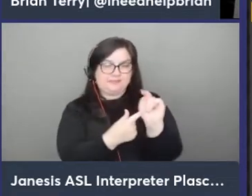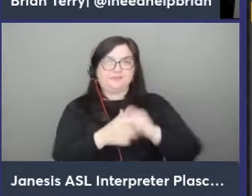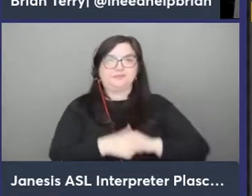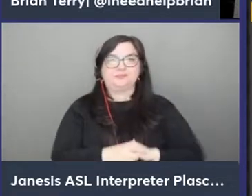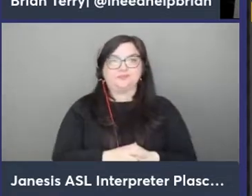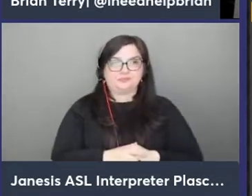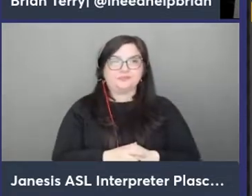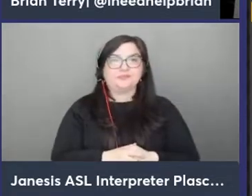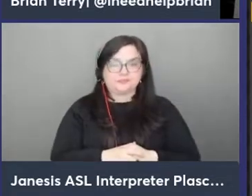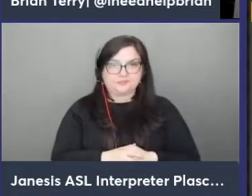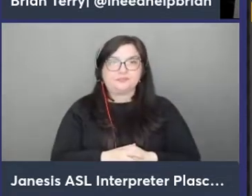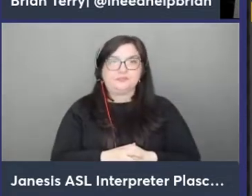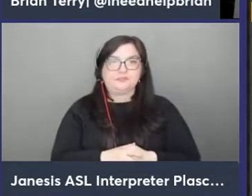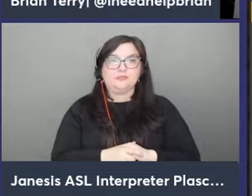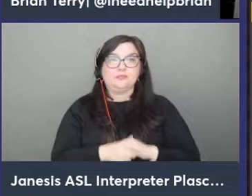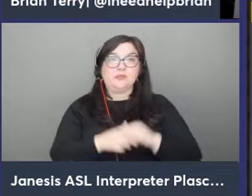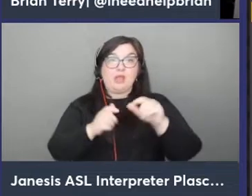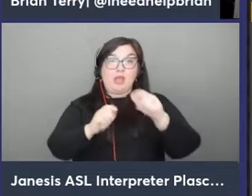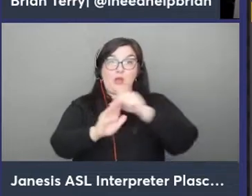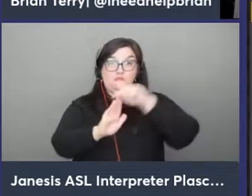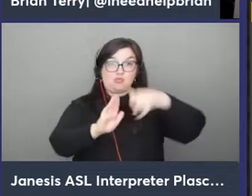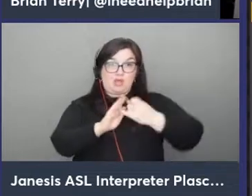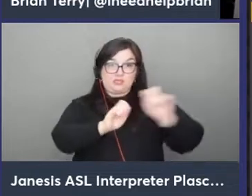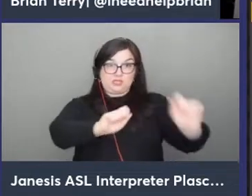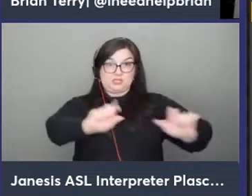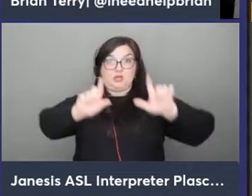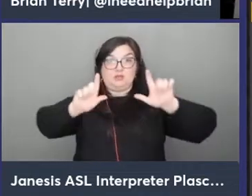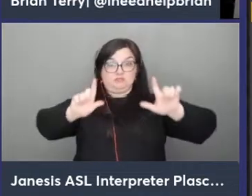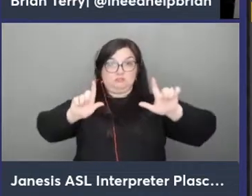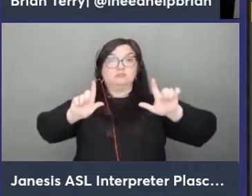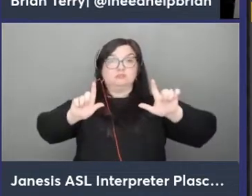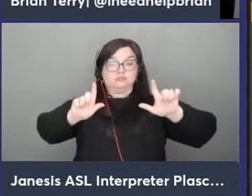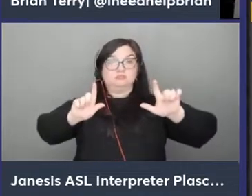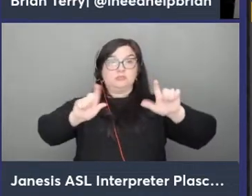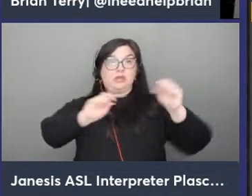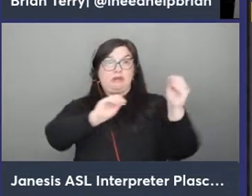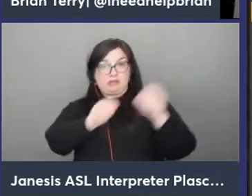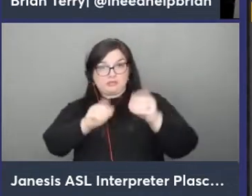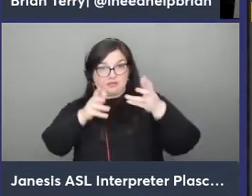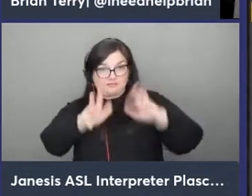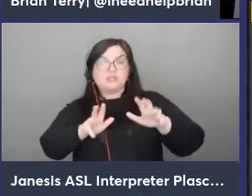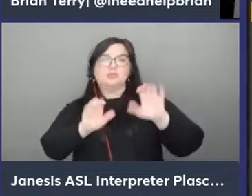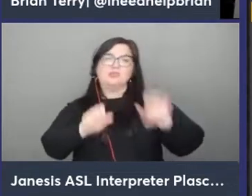Once you have the project, once you have the plugin installed, you can give it a title.